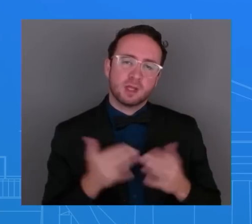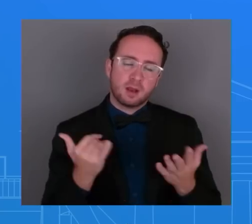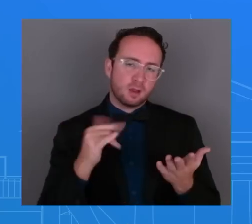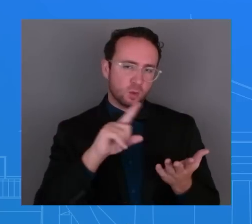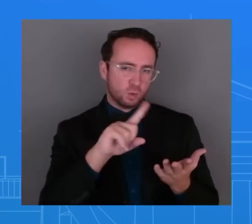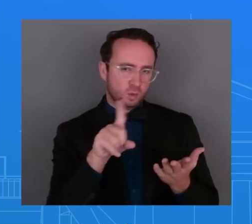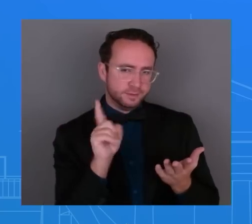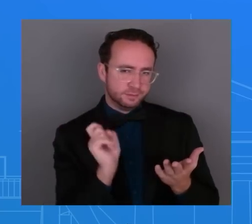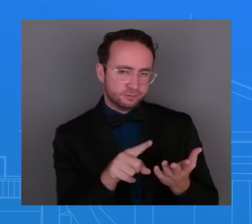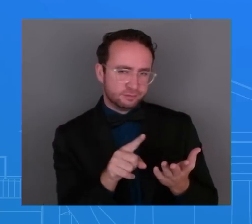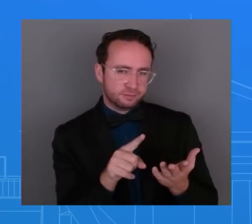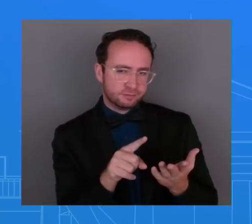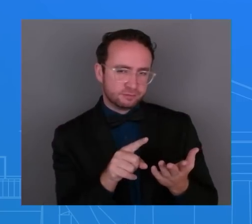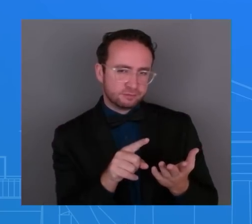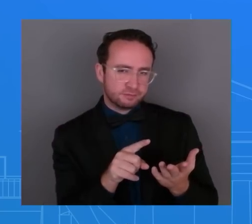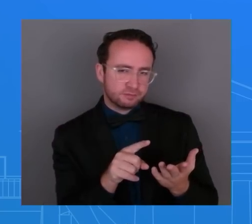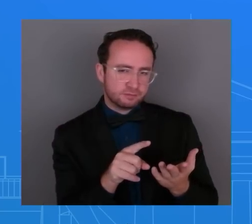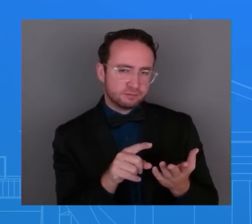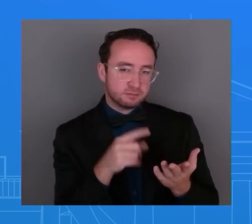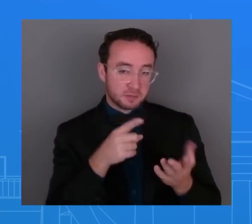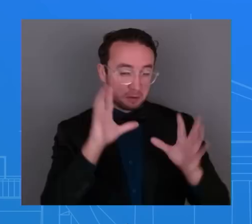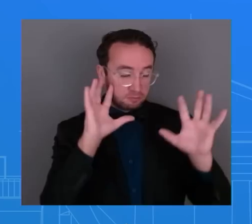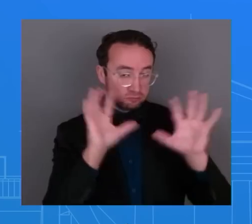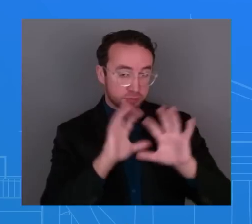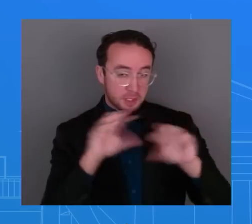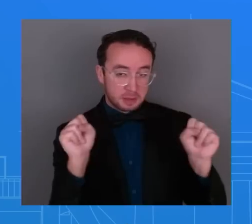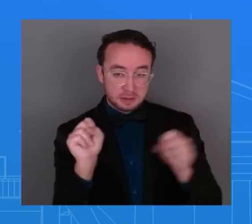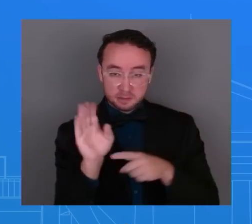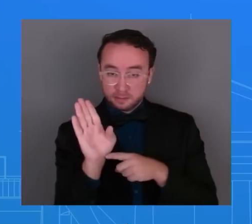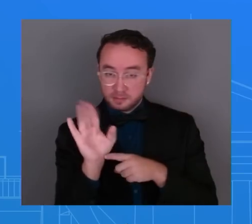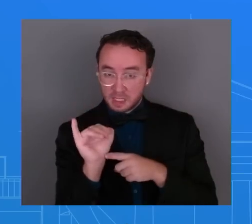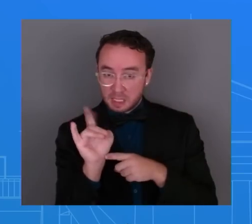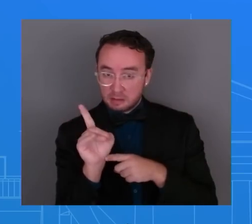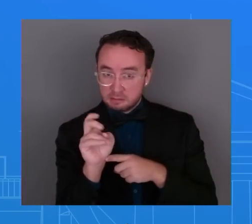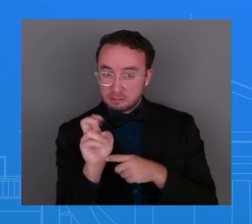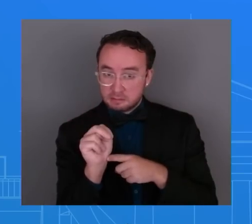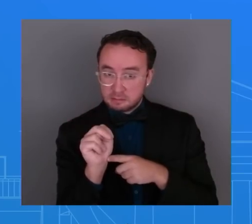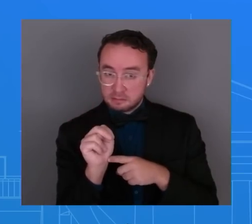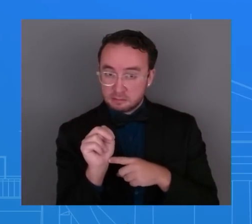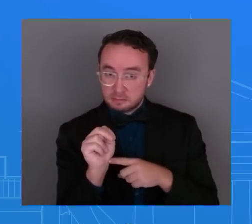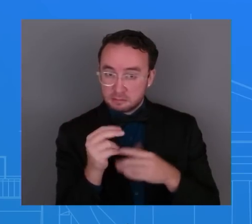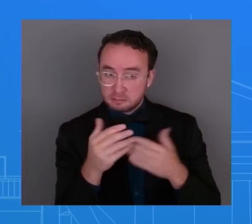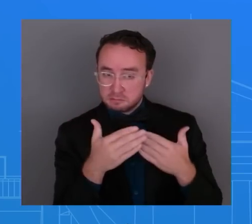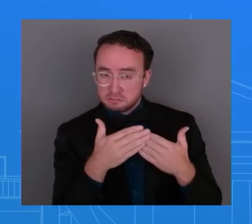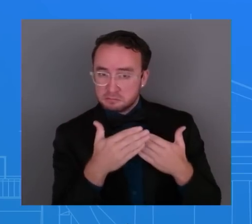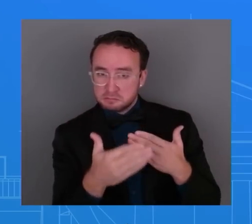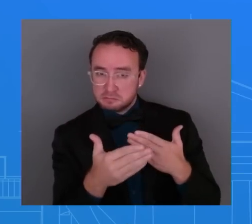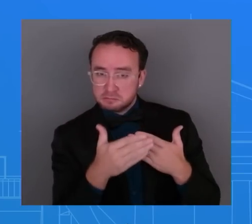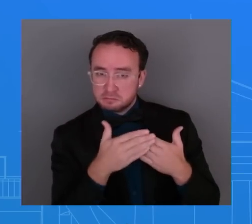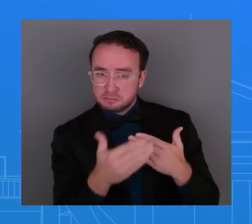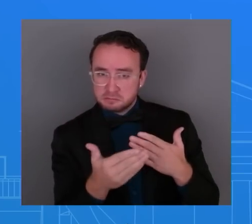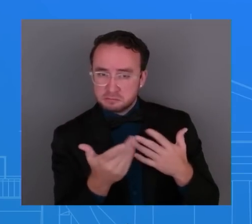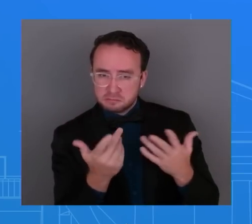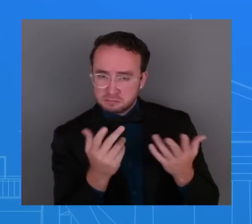The Press: Well, she's now promising to hire thousands more border agents than there are now under President Biden.